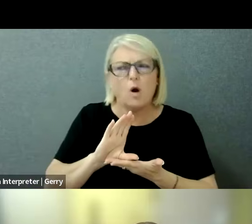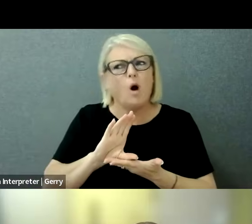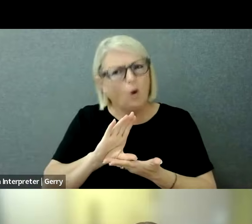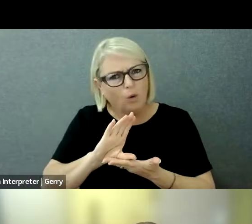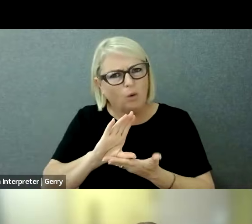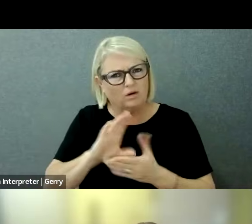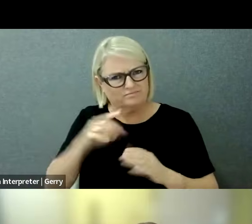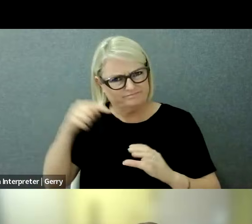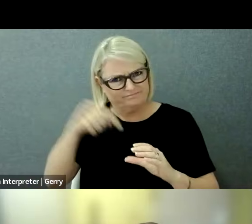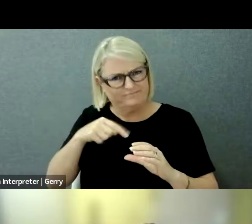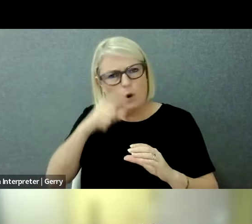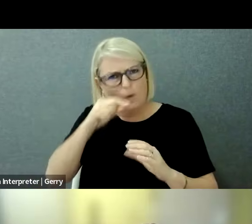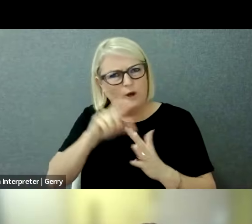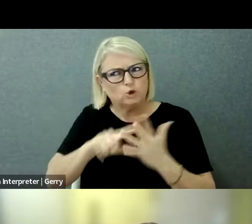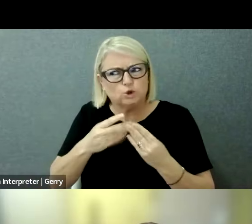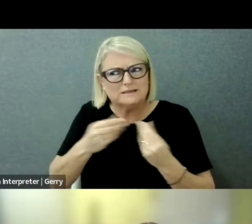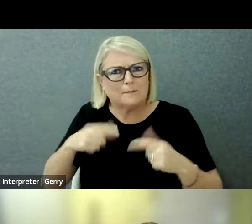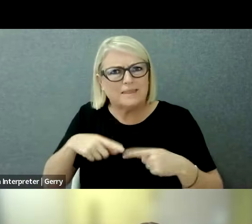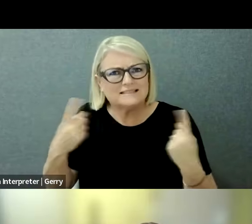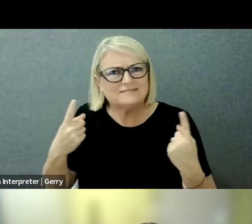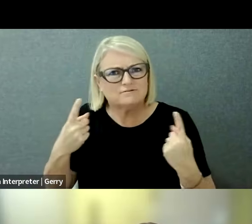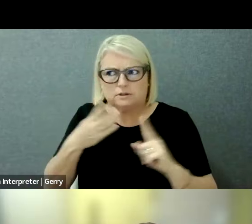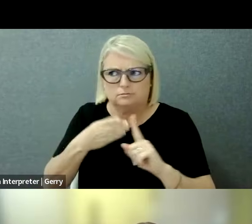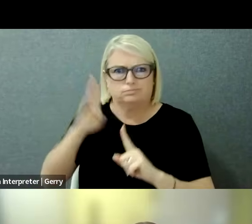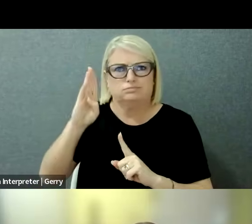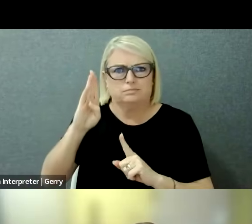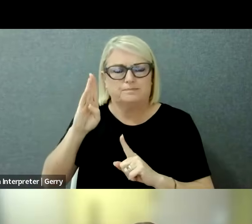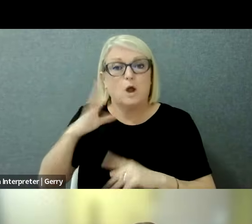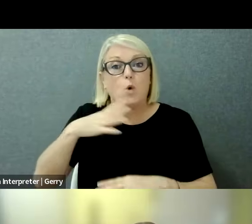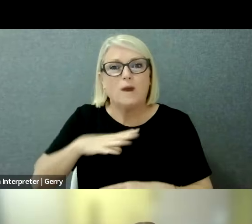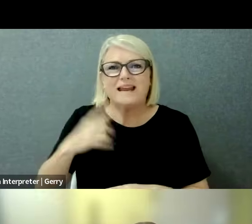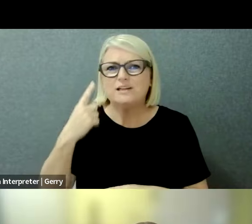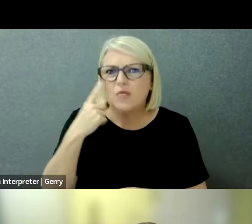from the start, if we don't think about who are we reaching and not reaching, if we don't think about